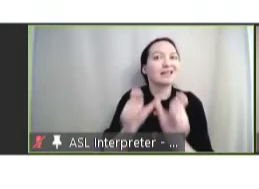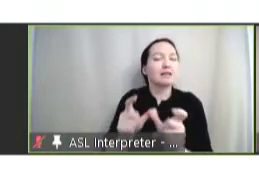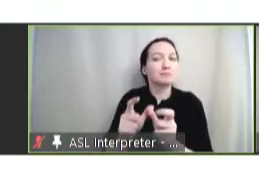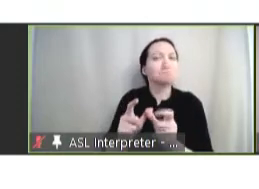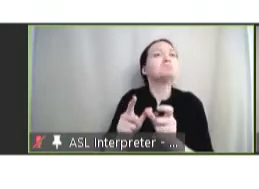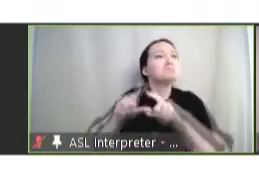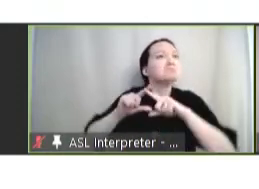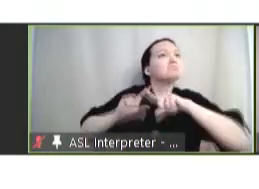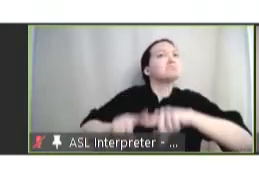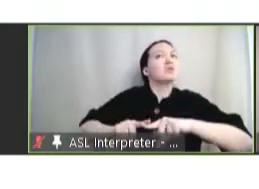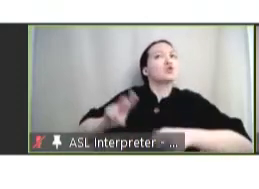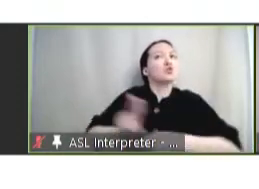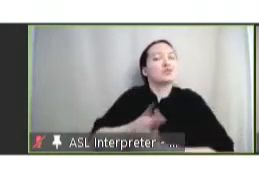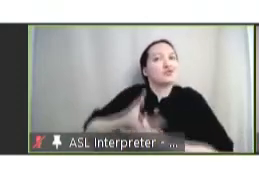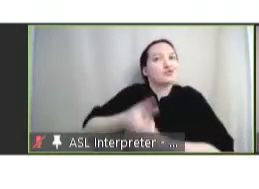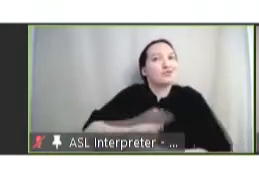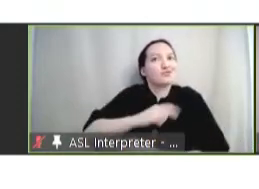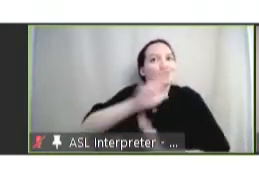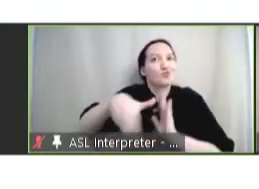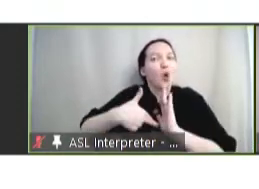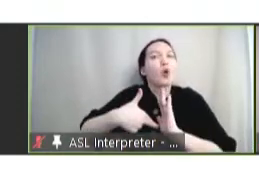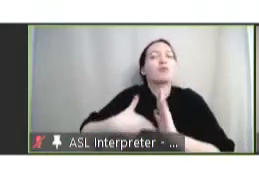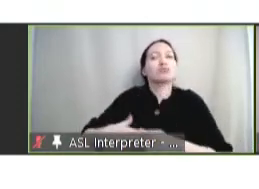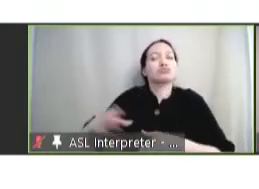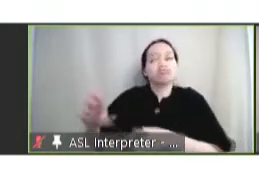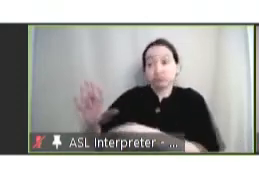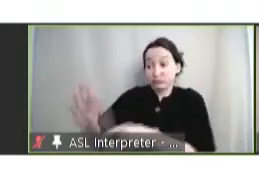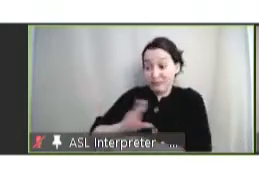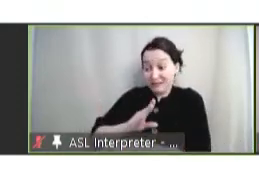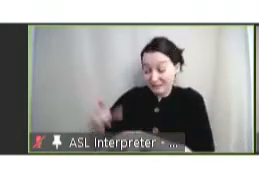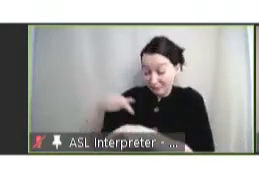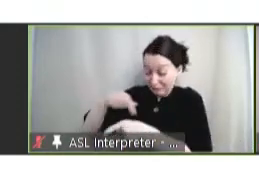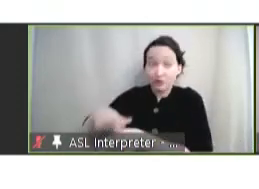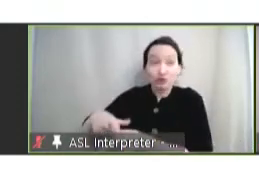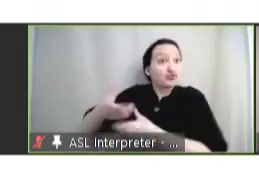and use that trusted role that industry has at this point in time in our history